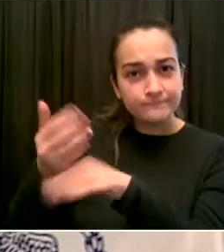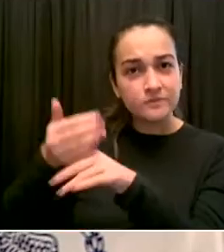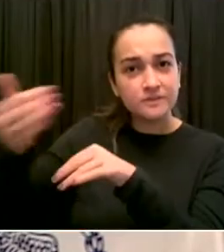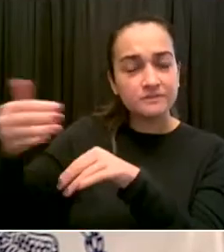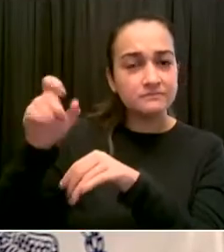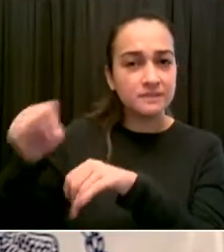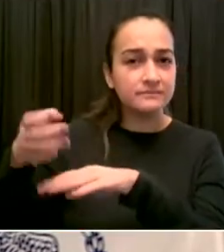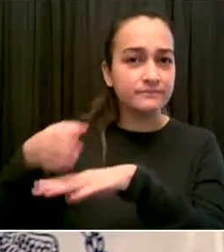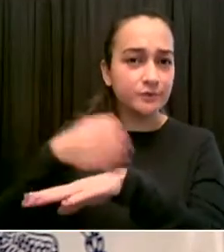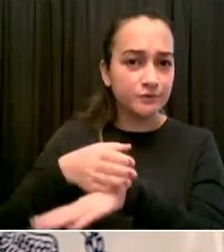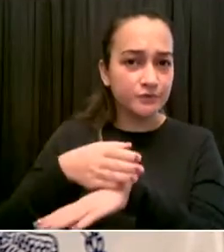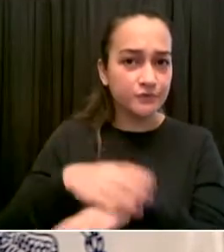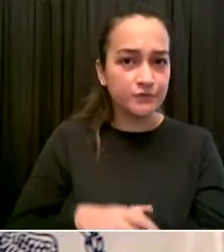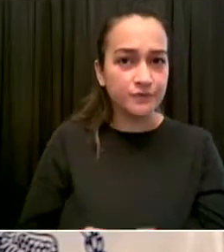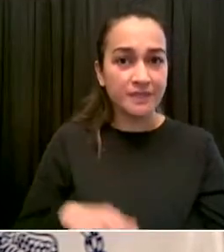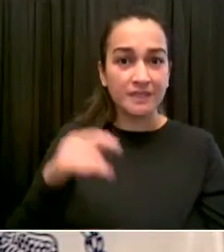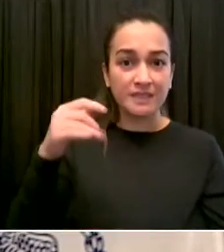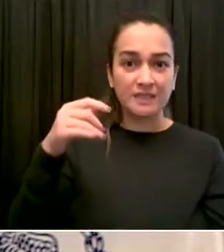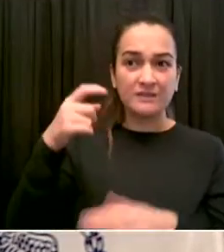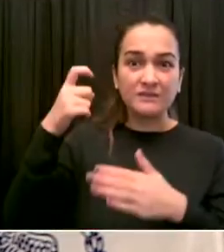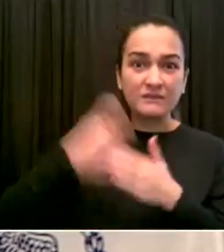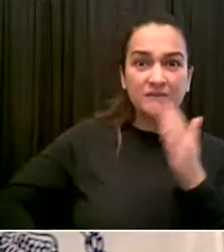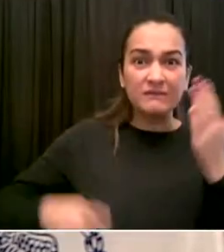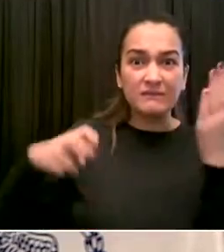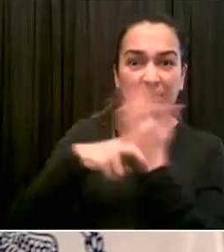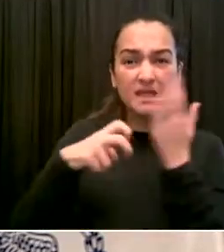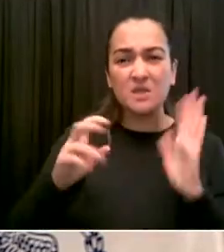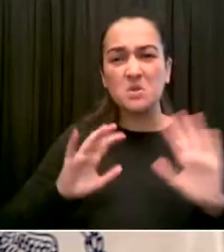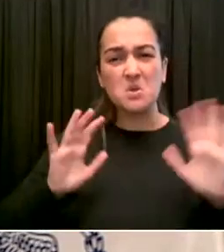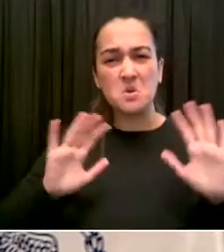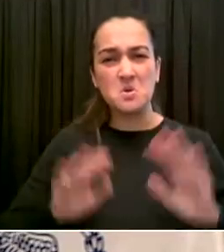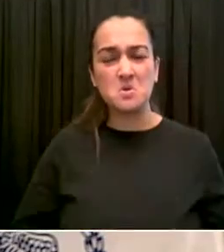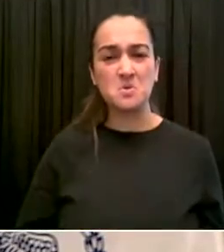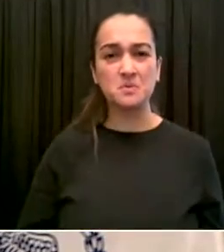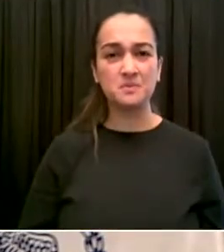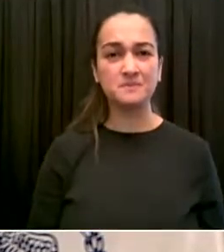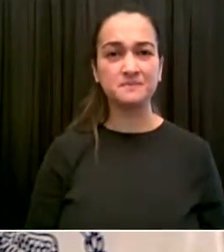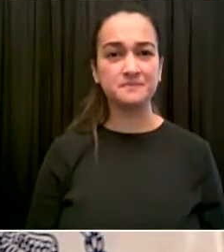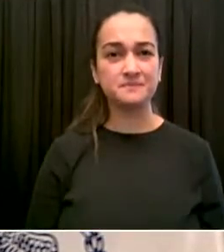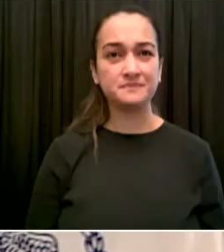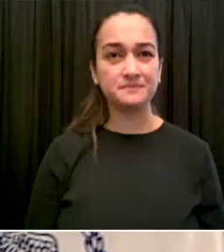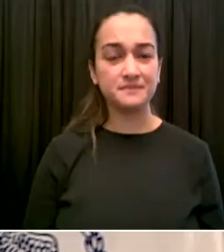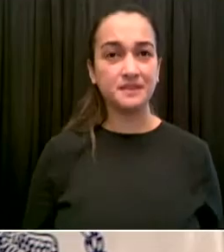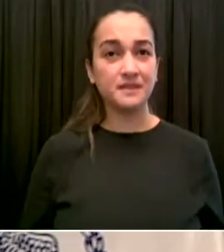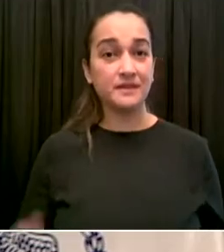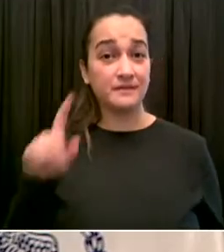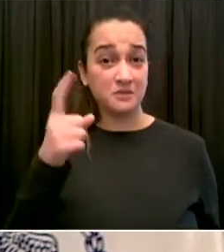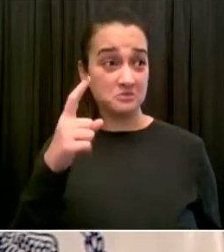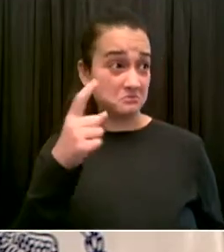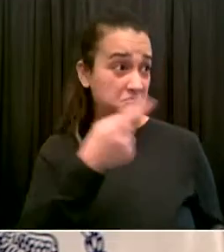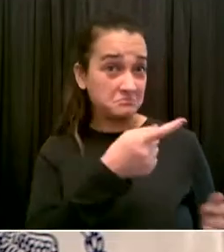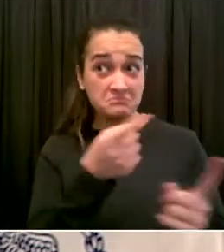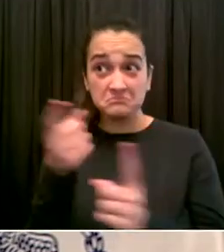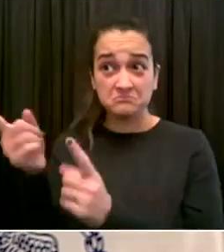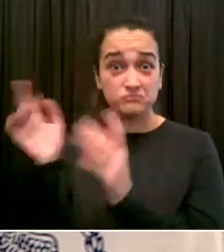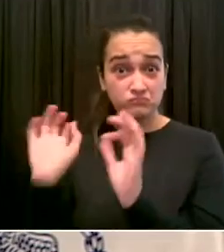VIOLATIONS. THE BOTTOM LINE HERE, I